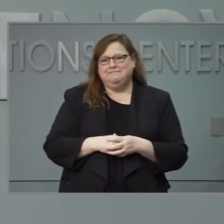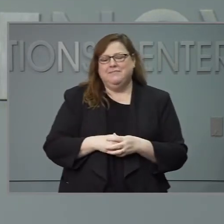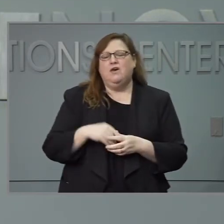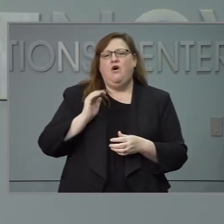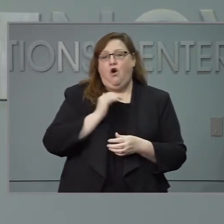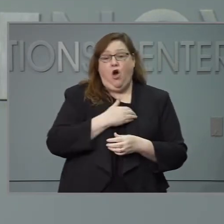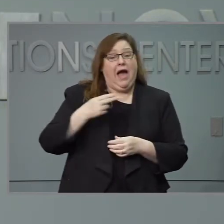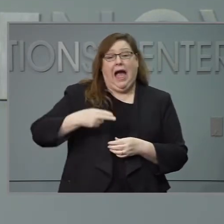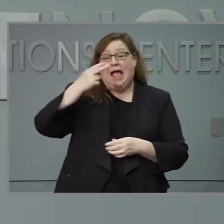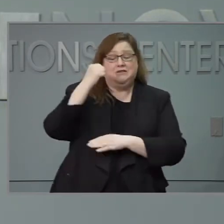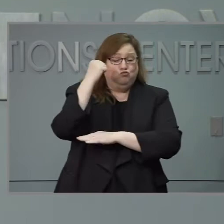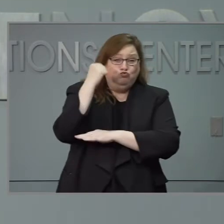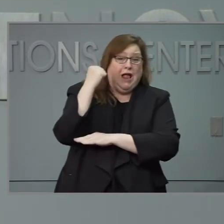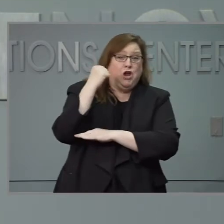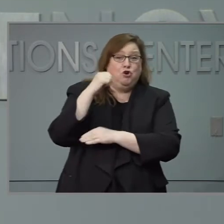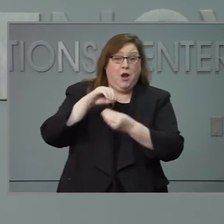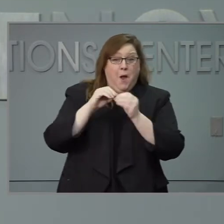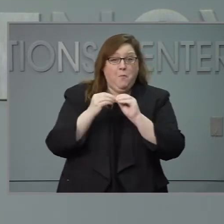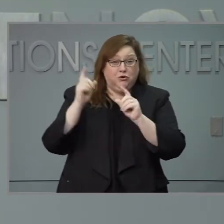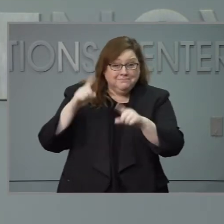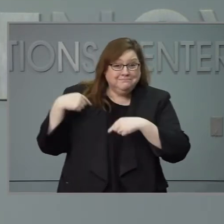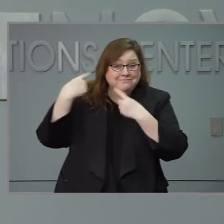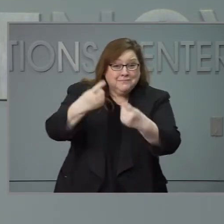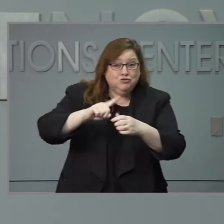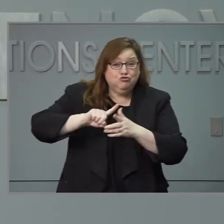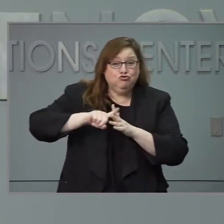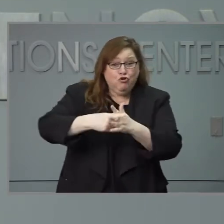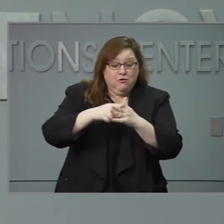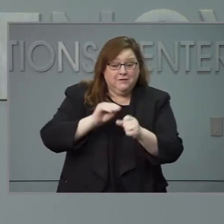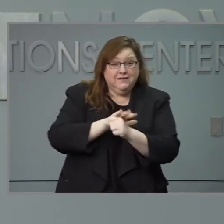DURANTE LA PANDEMIA TENÍAN UN SERVICIO MALO PARA LOS CLIENTESS